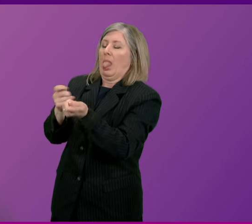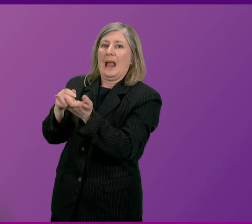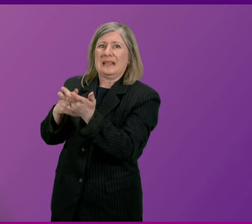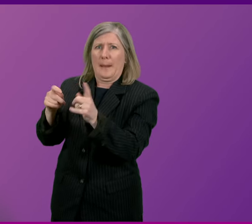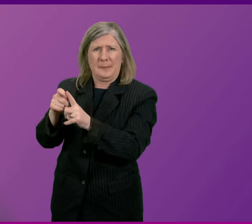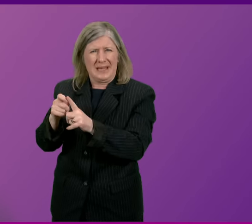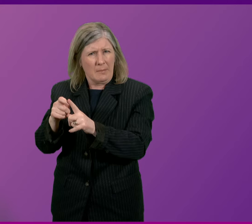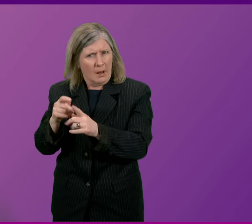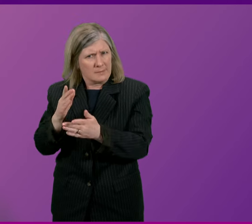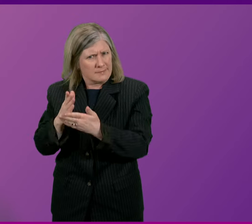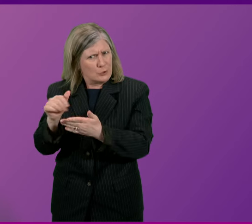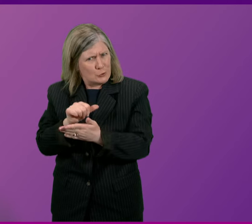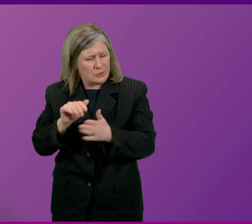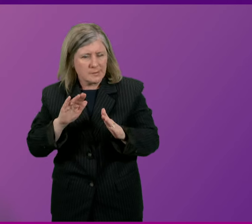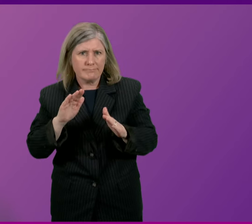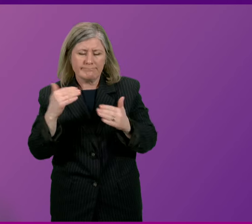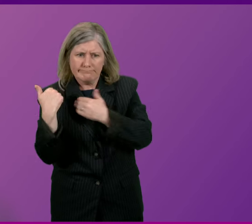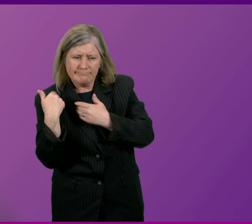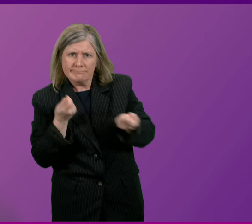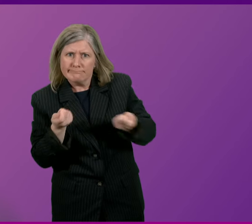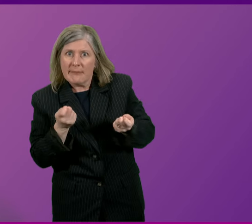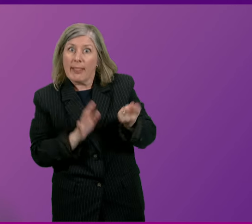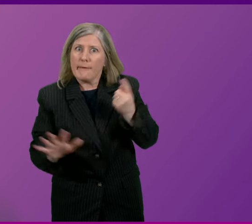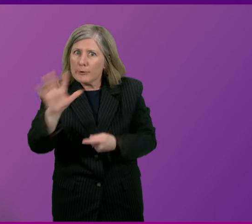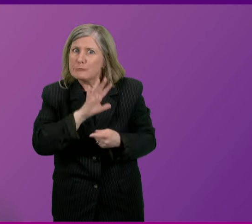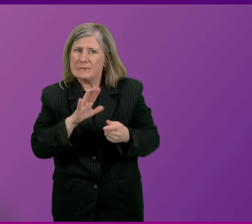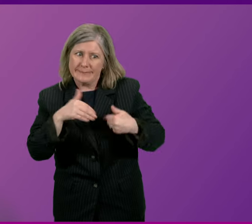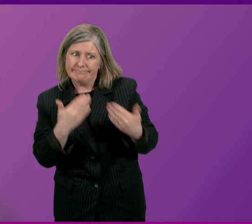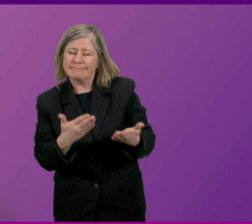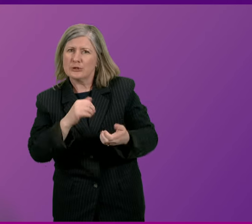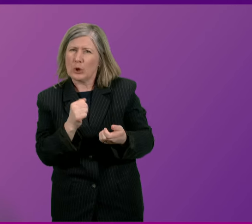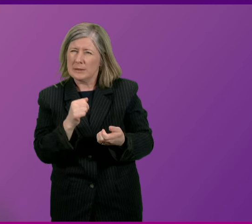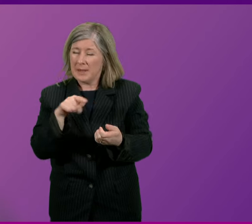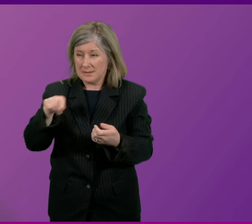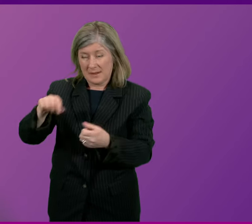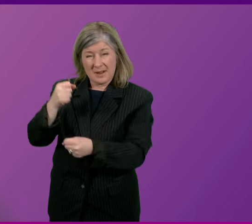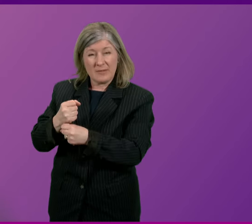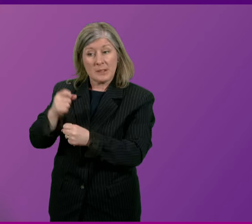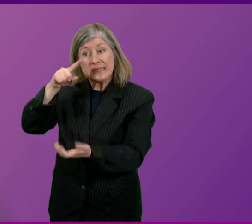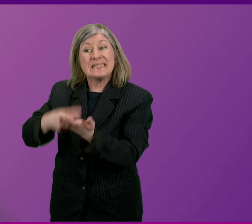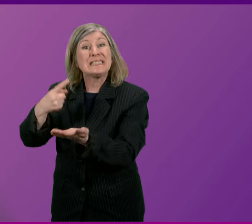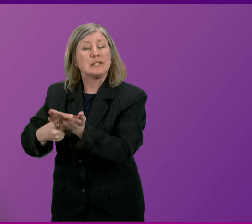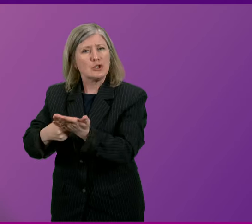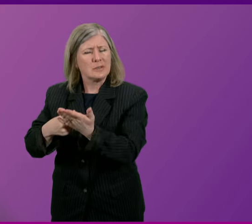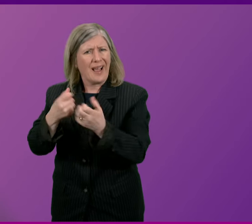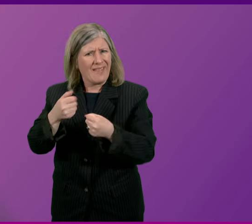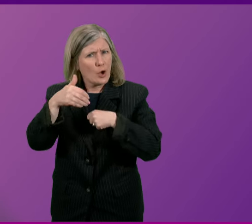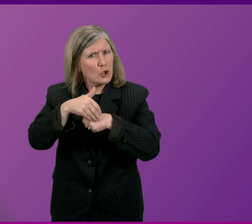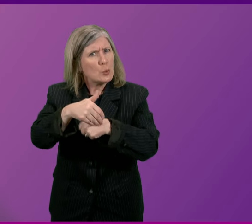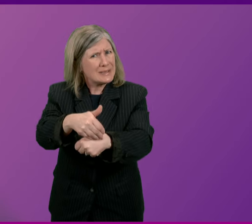politics is not a game. Decisions that are made by the Government have consequences, and the effects of those decisions over the past 17